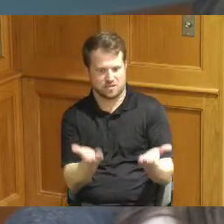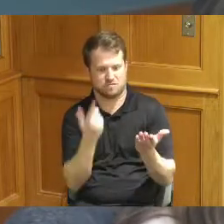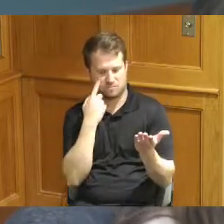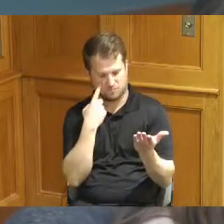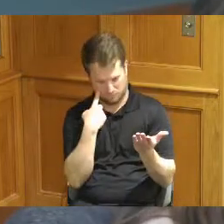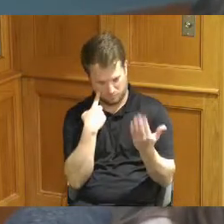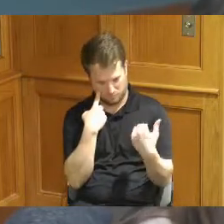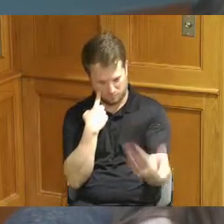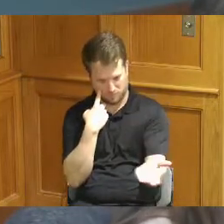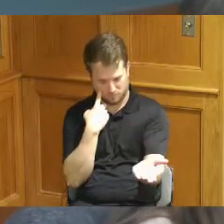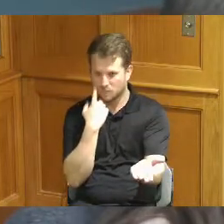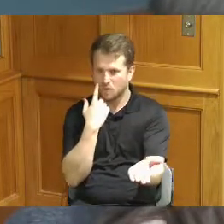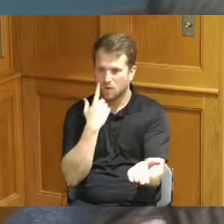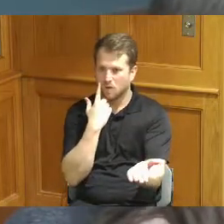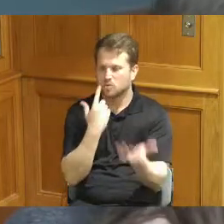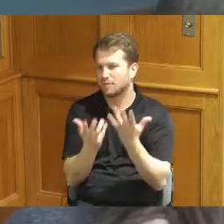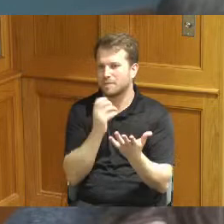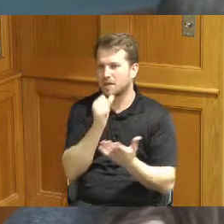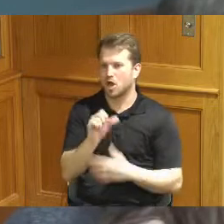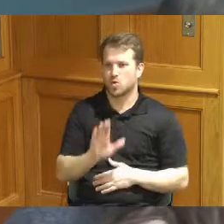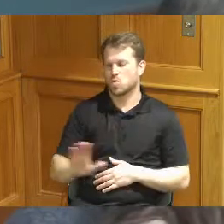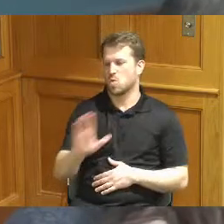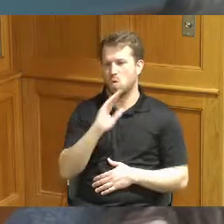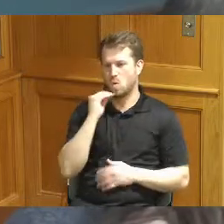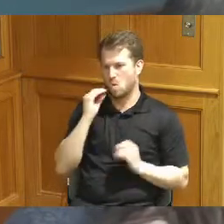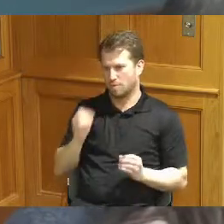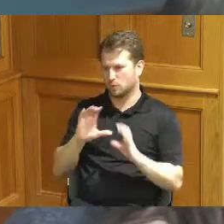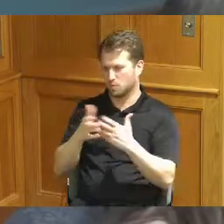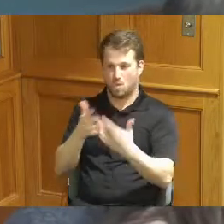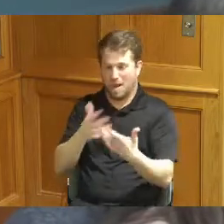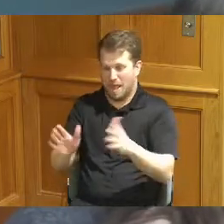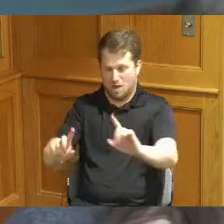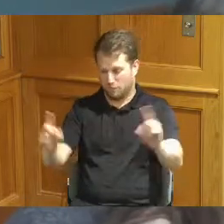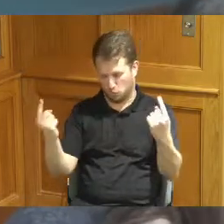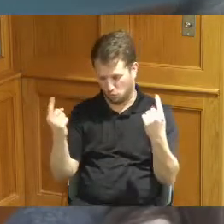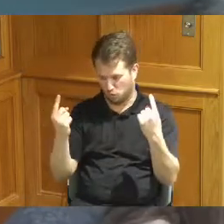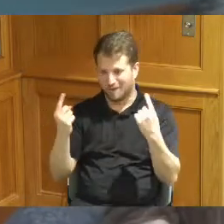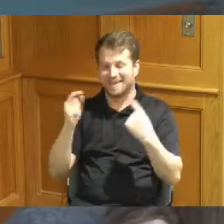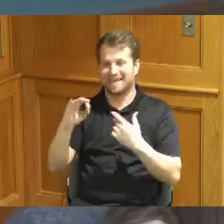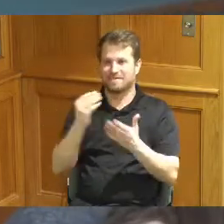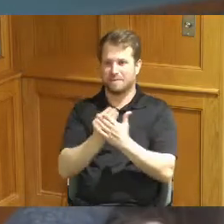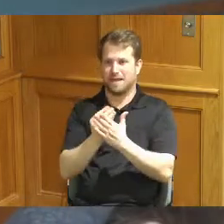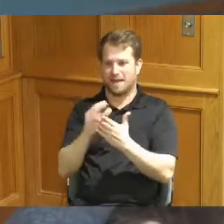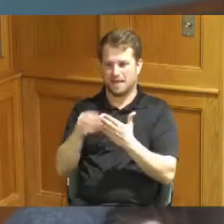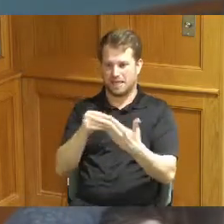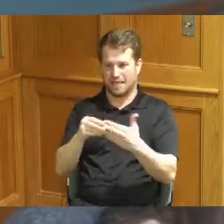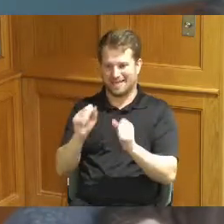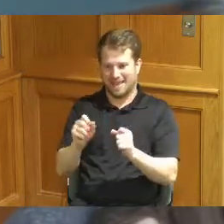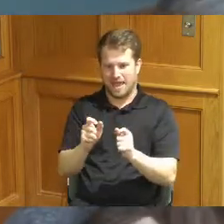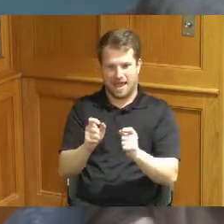just with your homeless group or whoever we need if it's flexible dollars I need to see some people